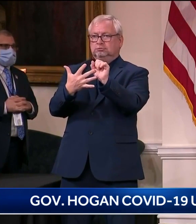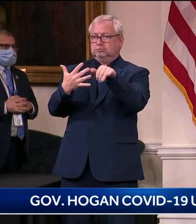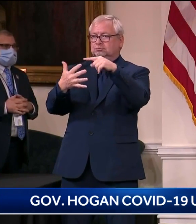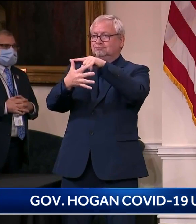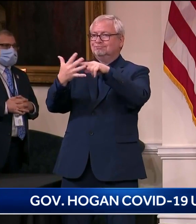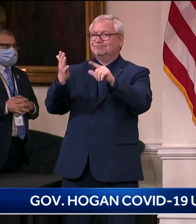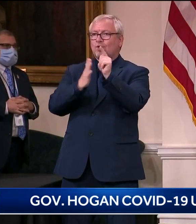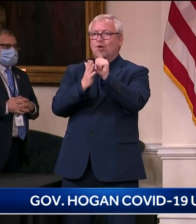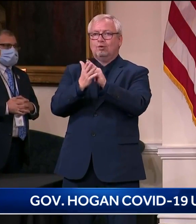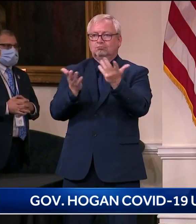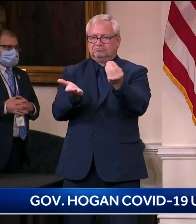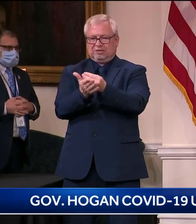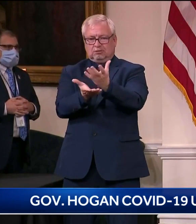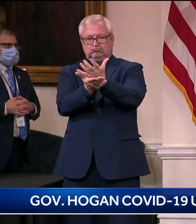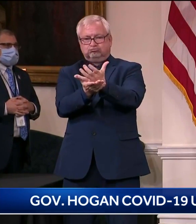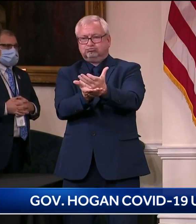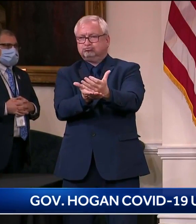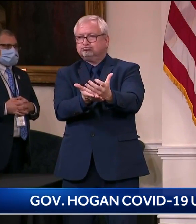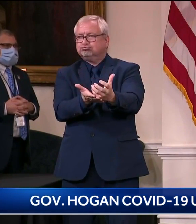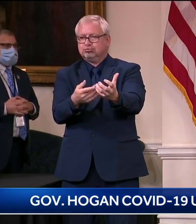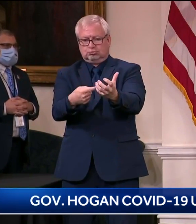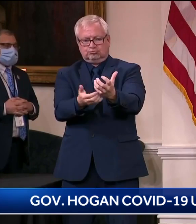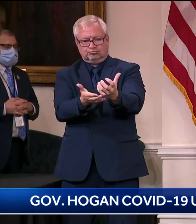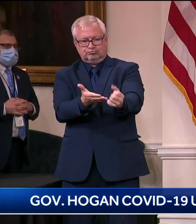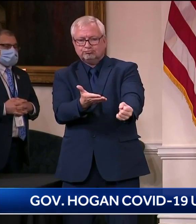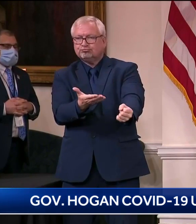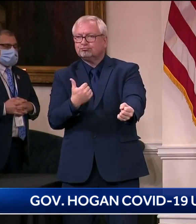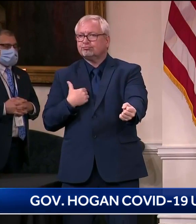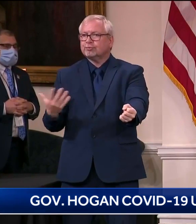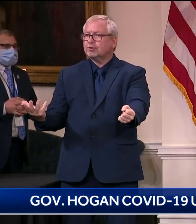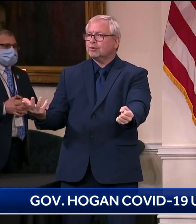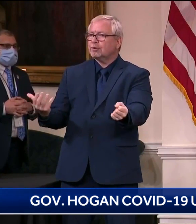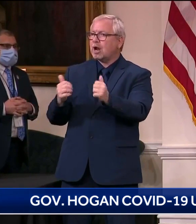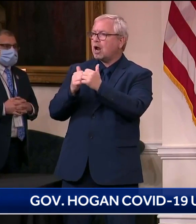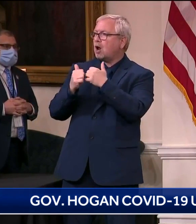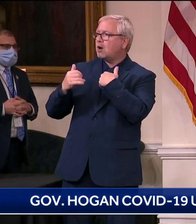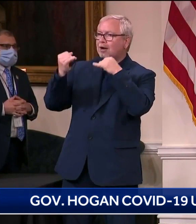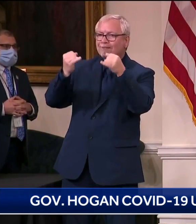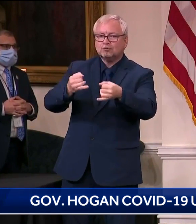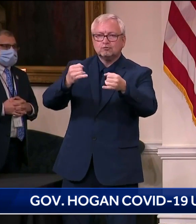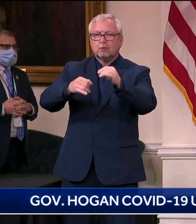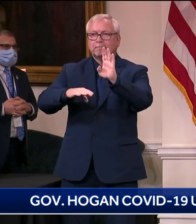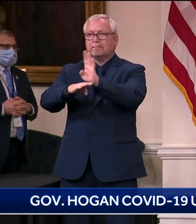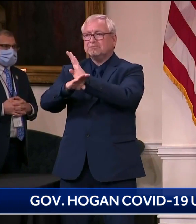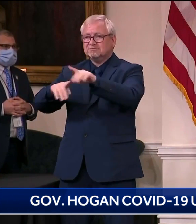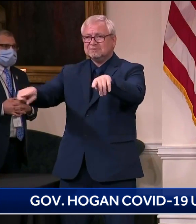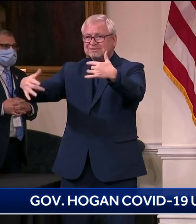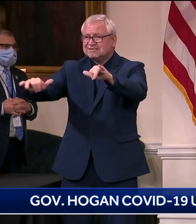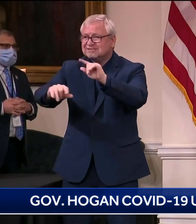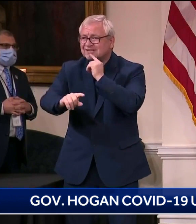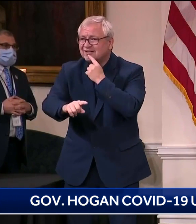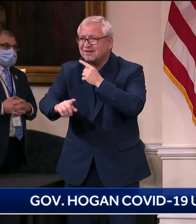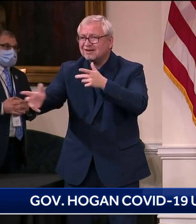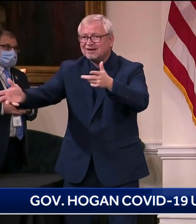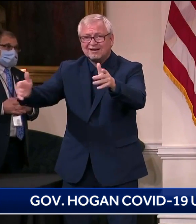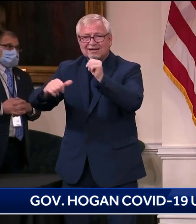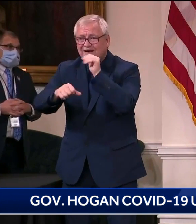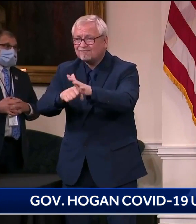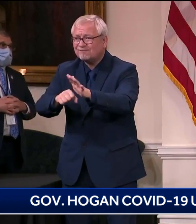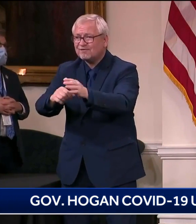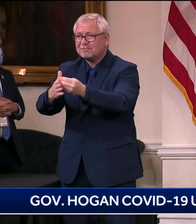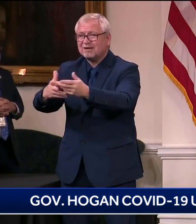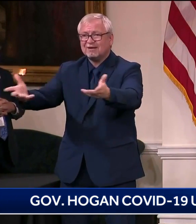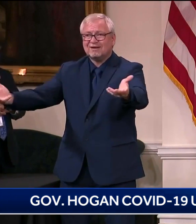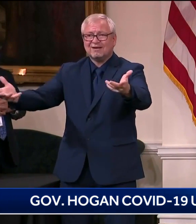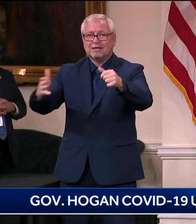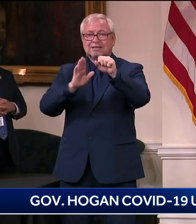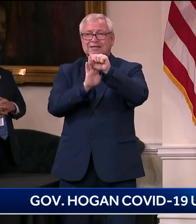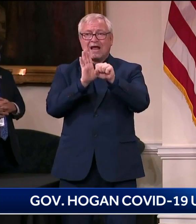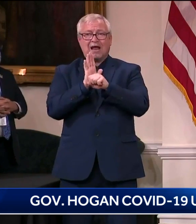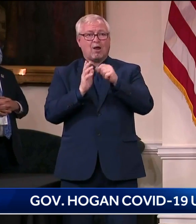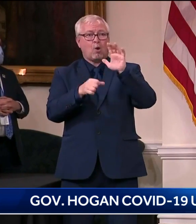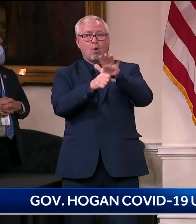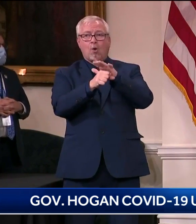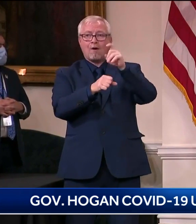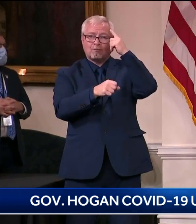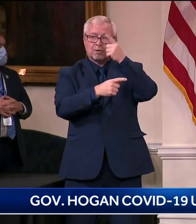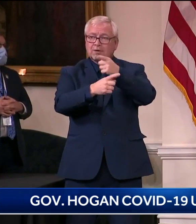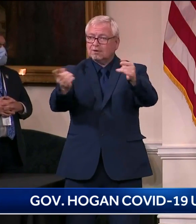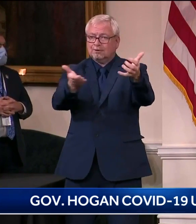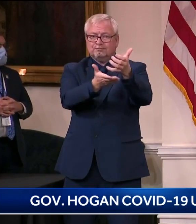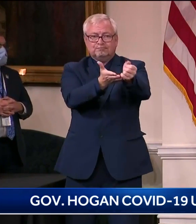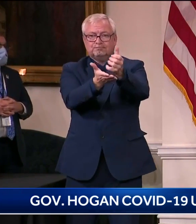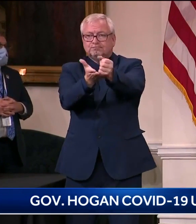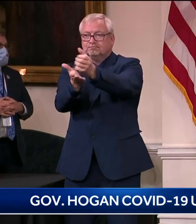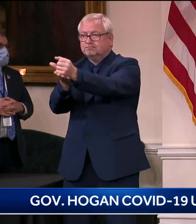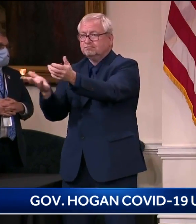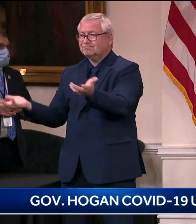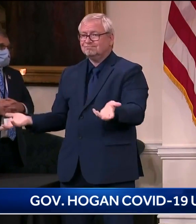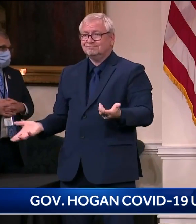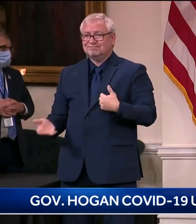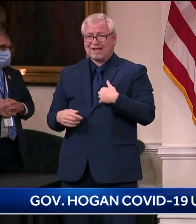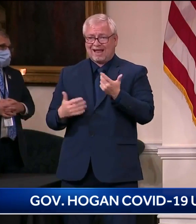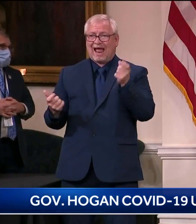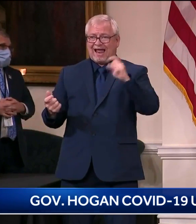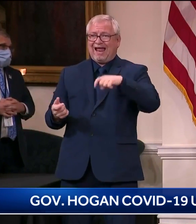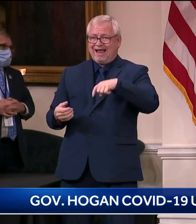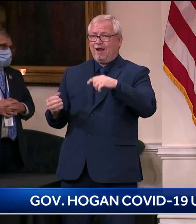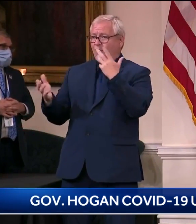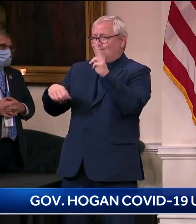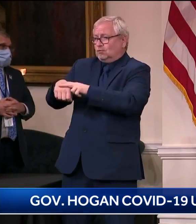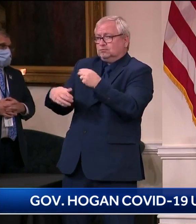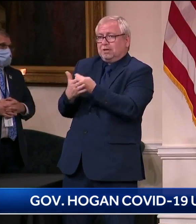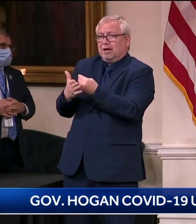RIGHT NOW MY MAIN FOCUS, BECAUSE THE CARES ACT MONEY IS ABOUT TO EXPIRE, AND BUSINESSES AND INDIVIDUALS ARE REALLY SUFFERING AND THERE IS NOT ENOUGH MONEY IN ADDITION TO STATE AND LOCAL